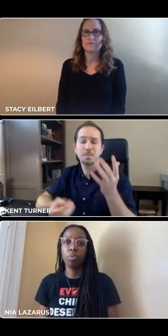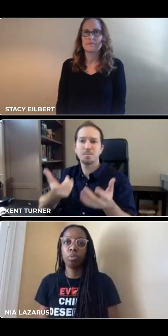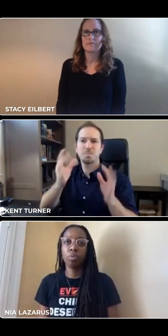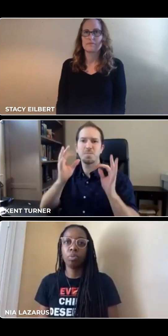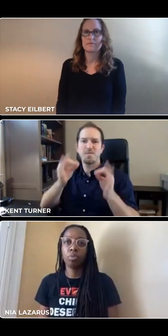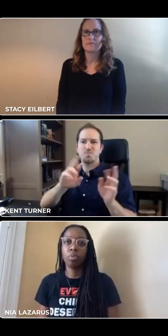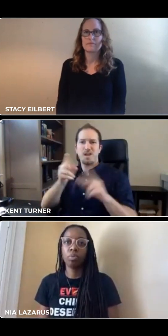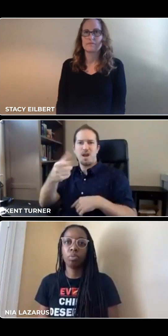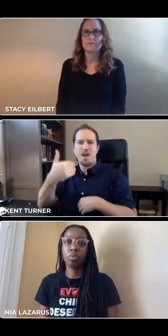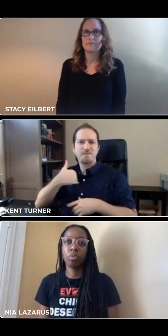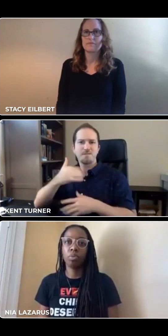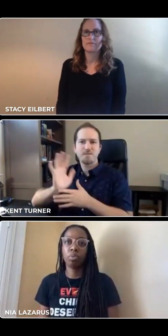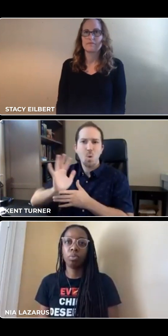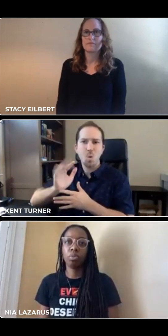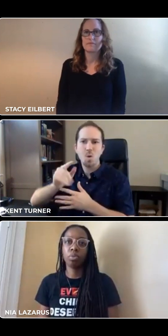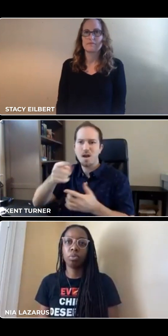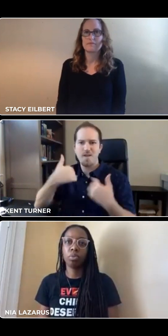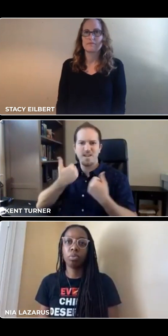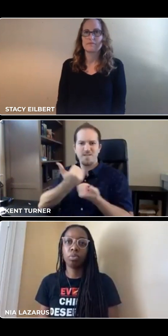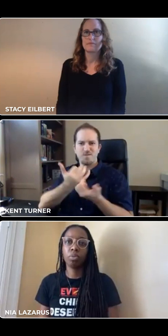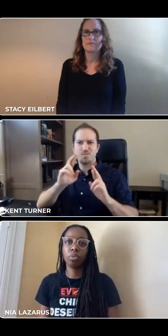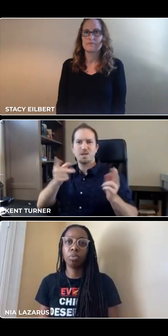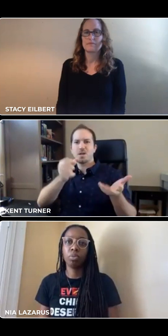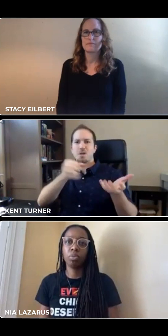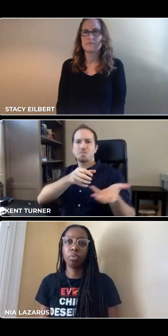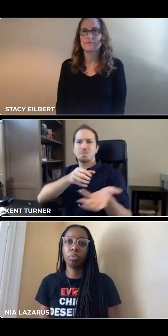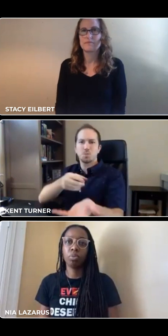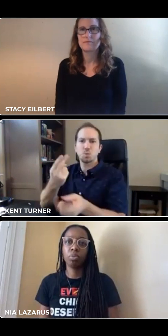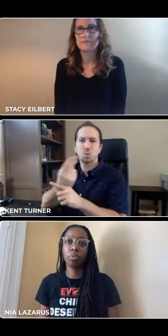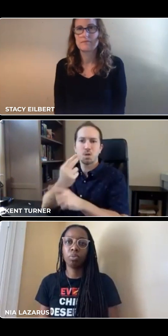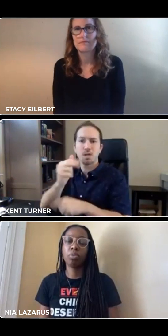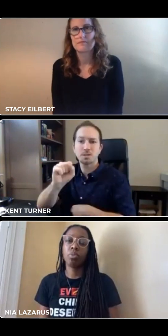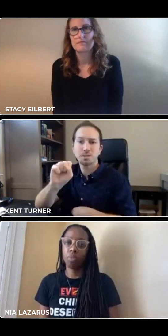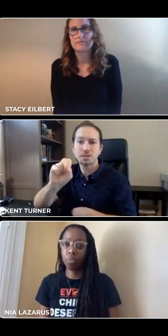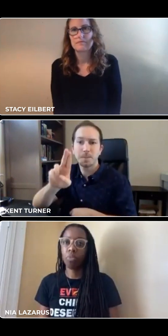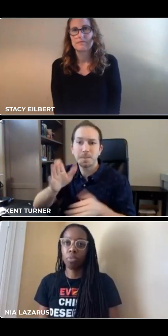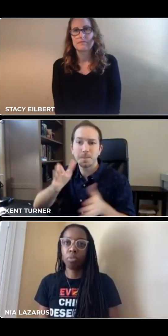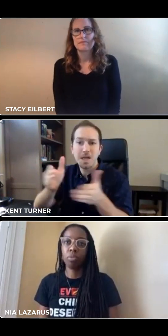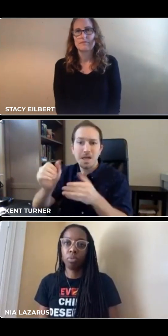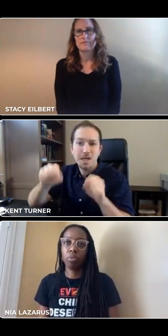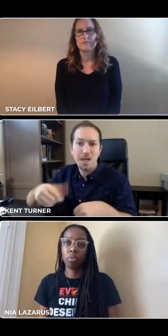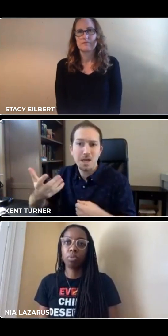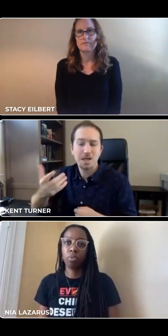all this online education system in place, whatever's been developed by folks can be